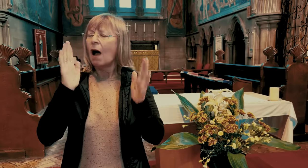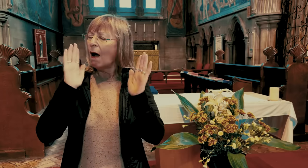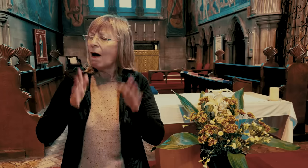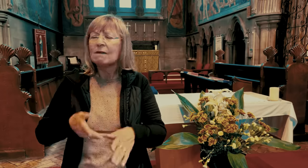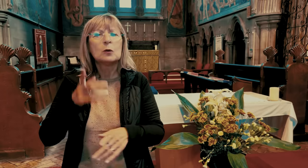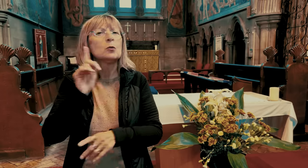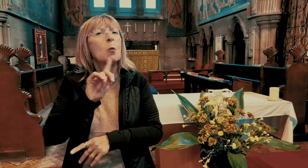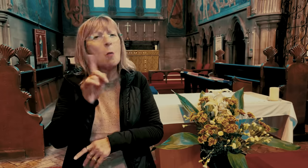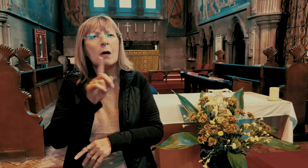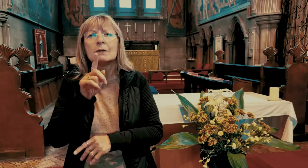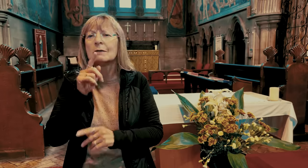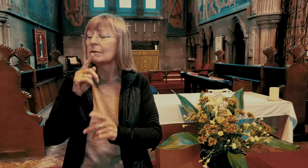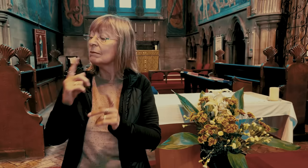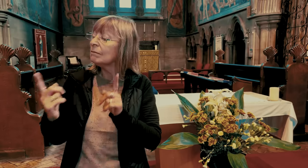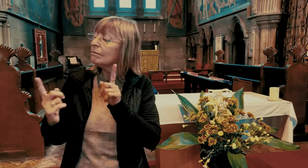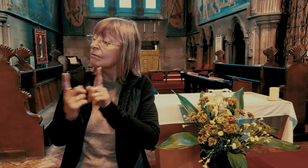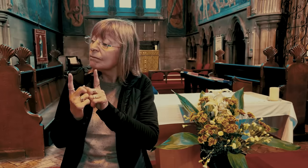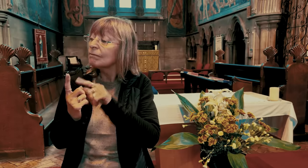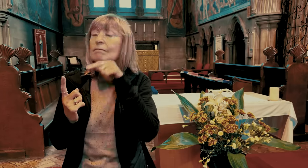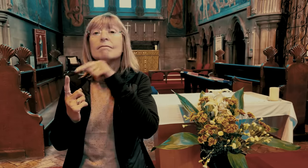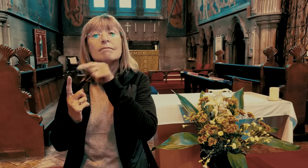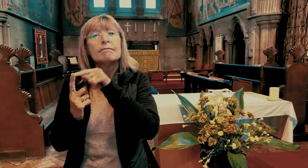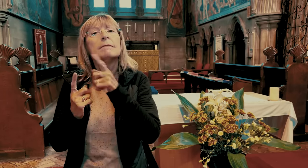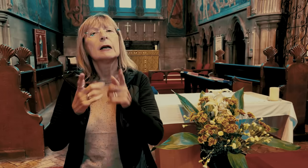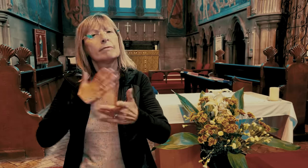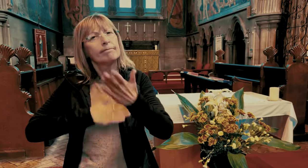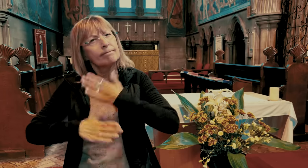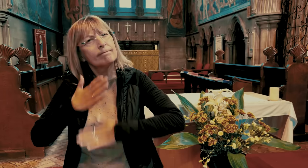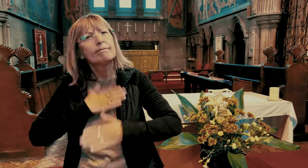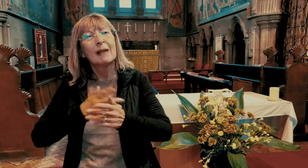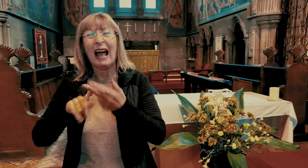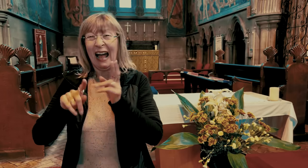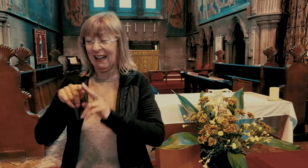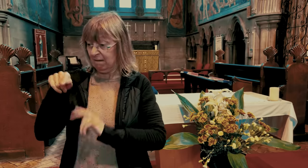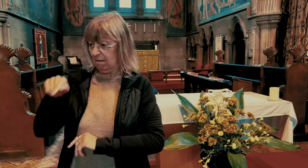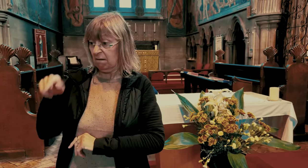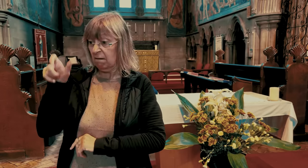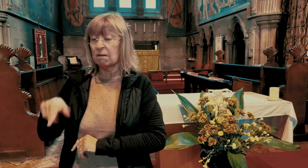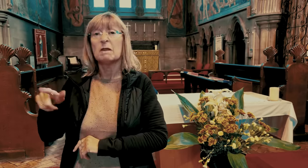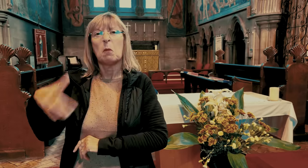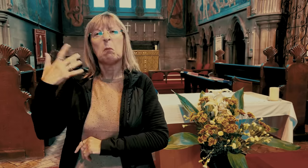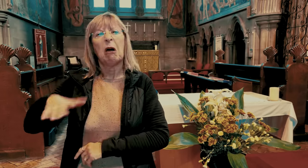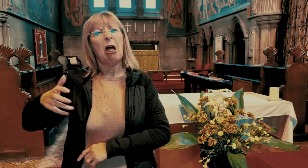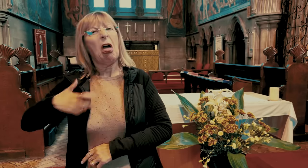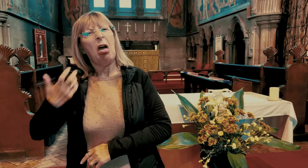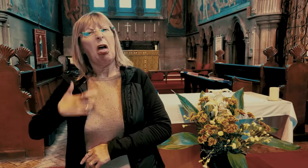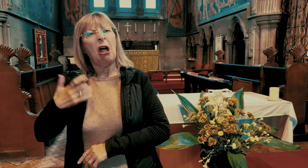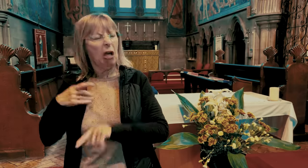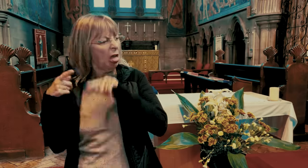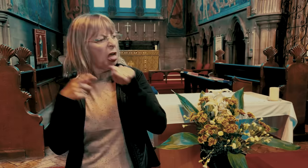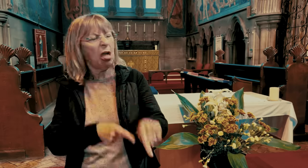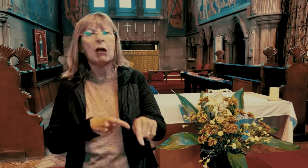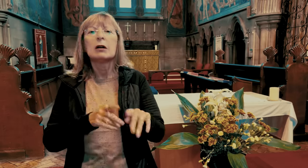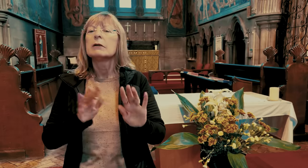Bear with one another and, if anyone has a complaint against another,